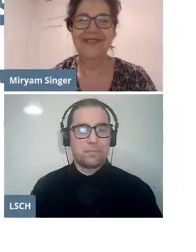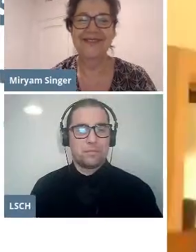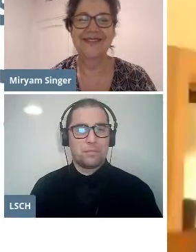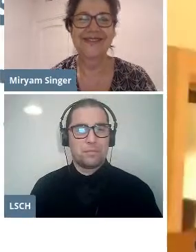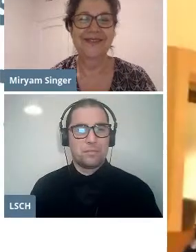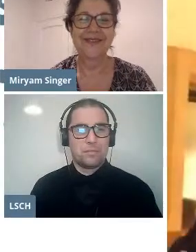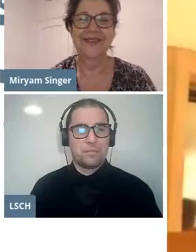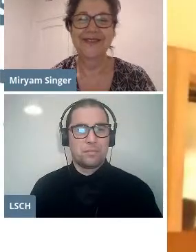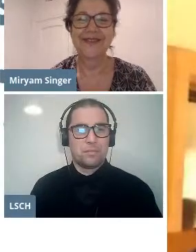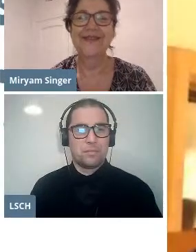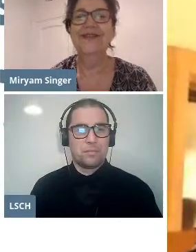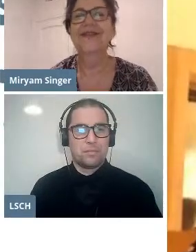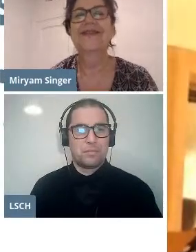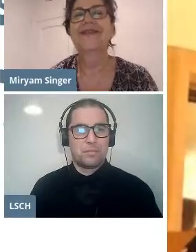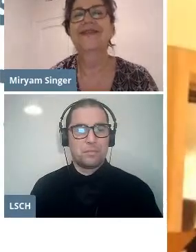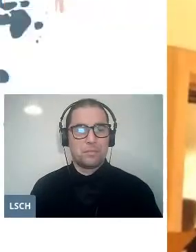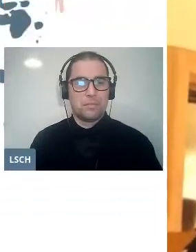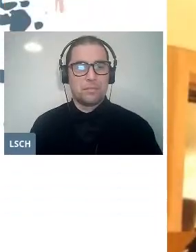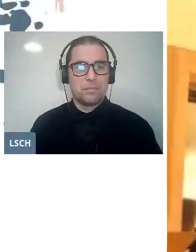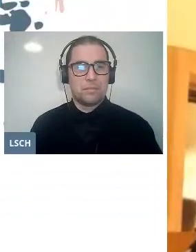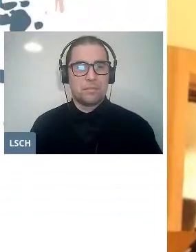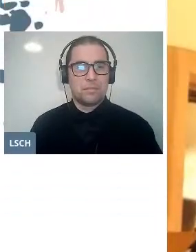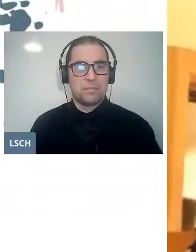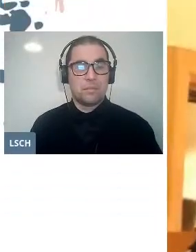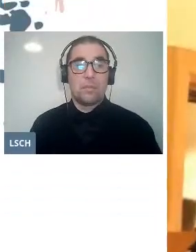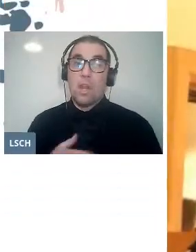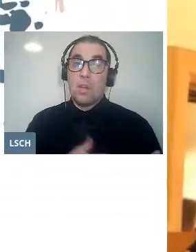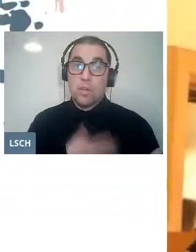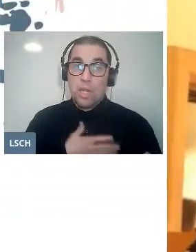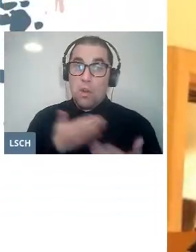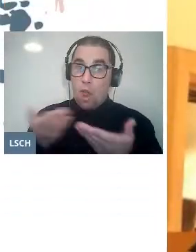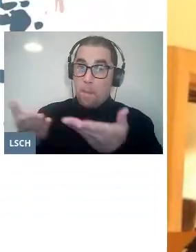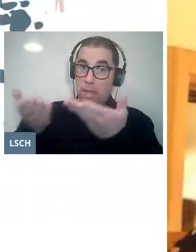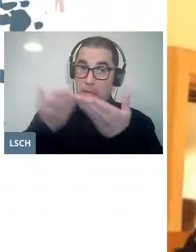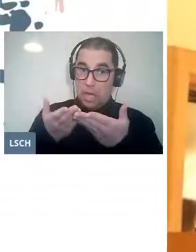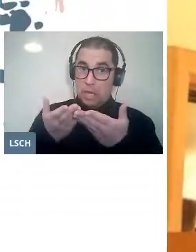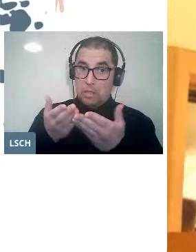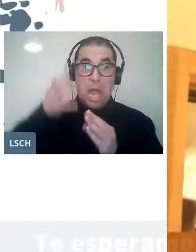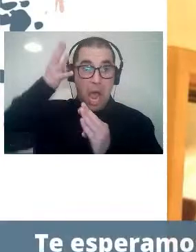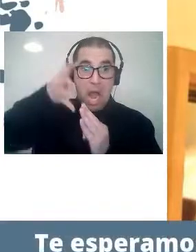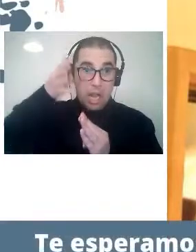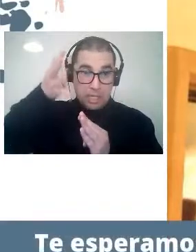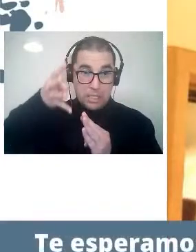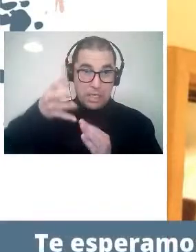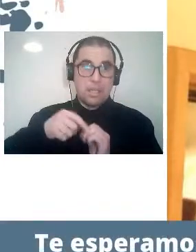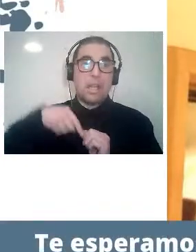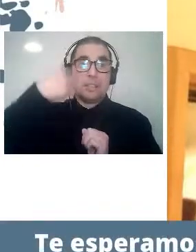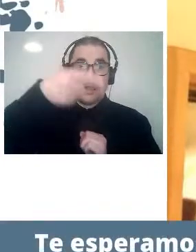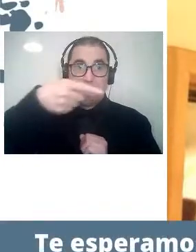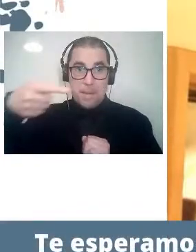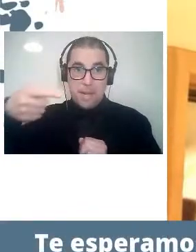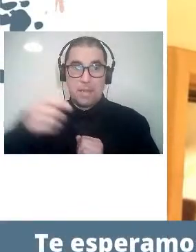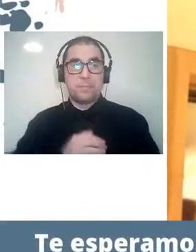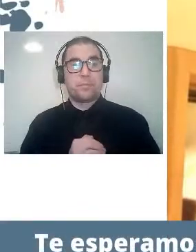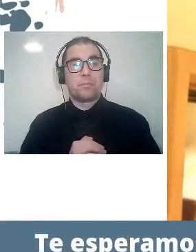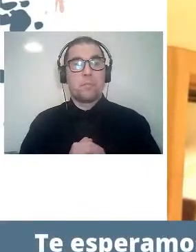It's a pleasure to greet you. I want to invite you to the talk that I will give next week in the framework